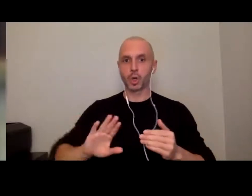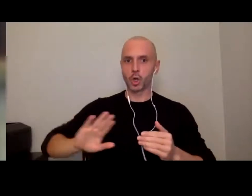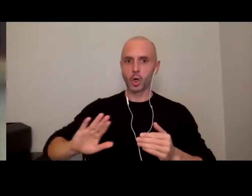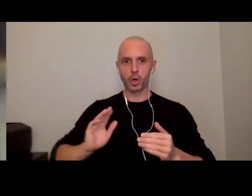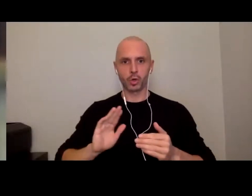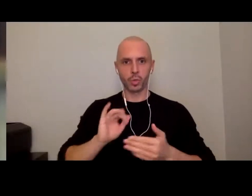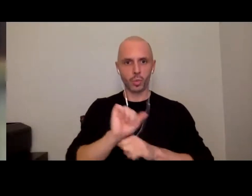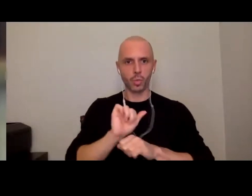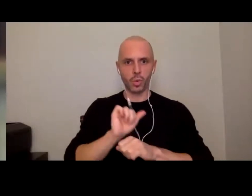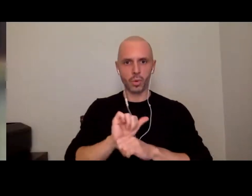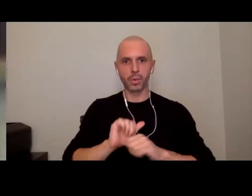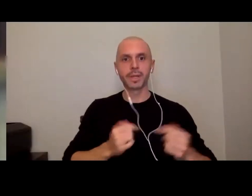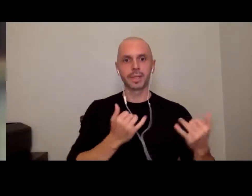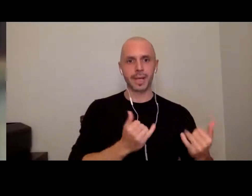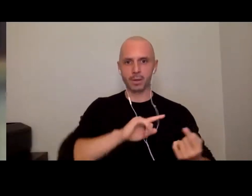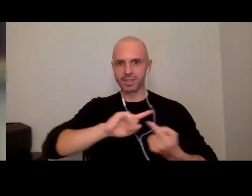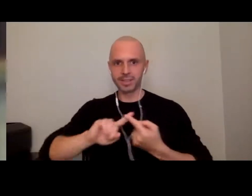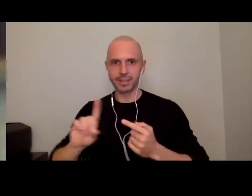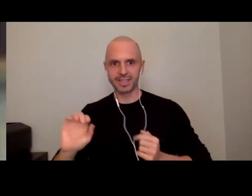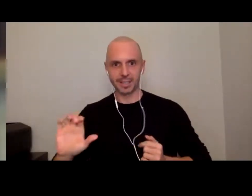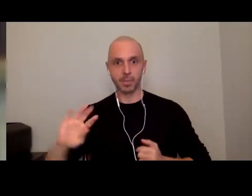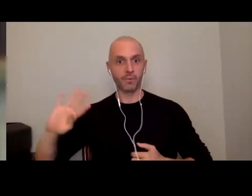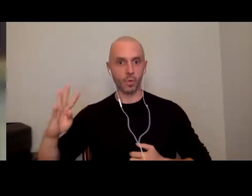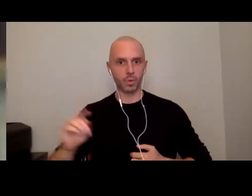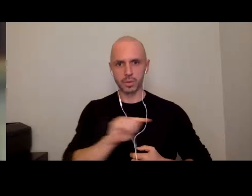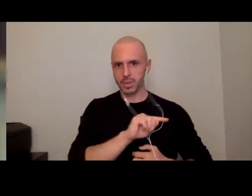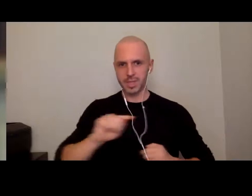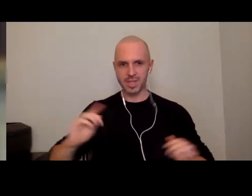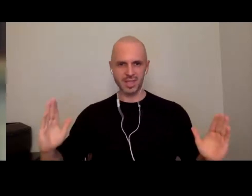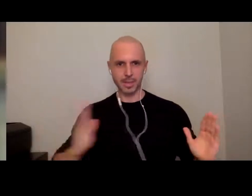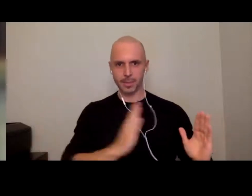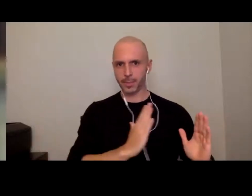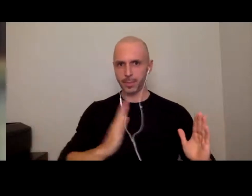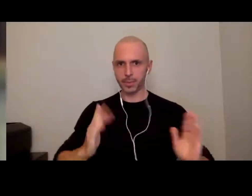of the scotiabank new generation photography award across the Ryerson University. campus.